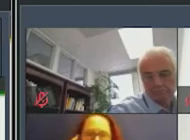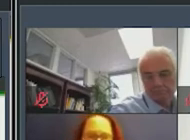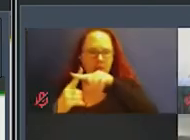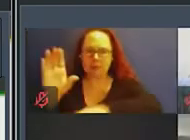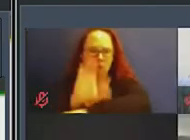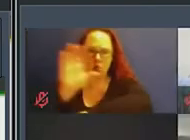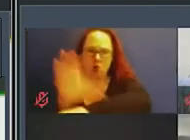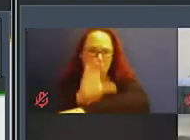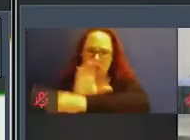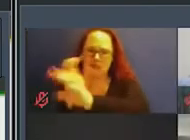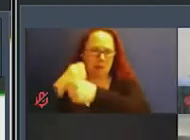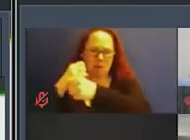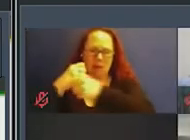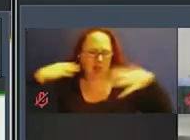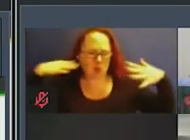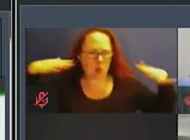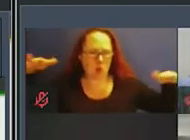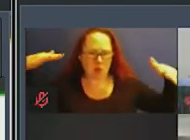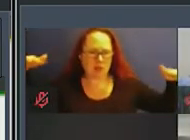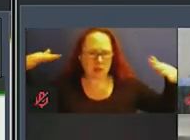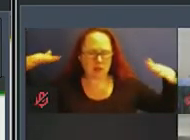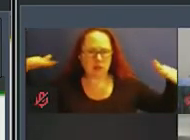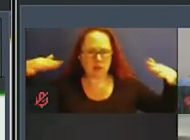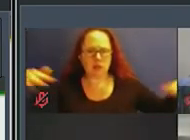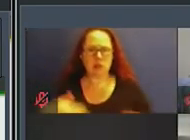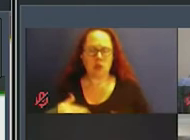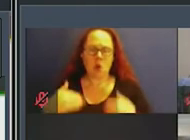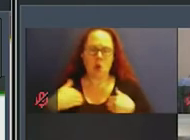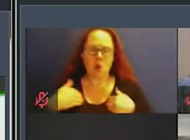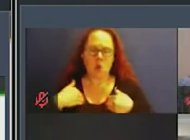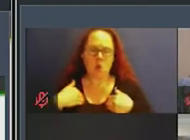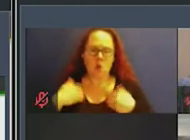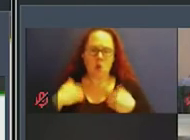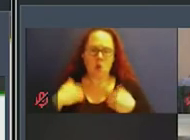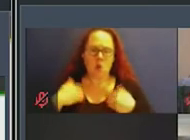So we have a number of people are visible. on our screen.